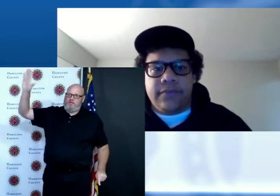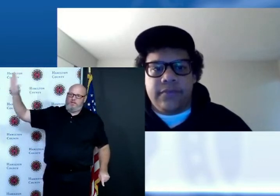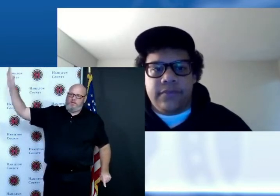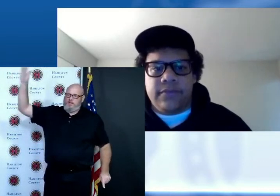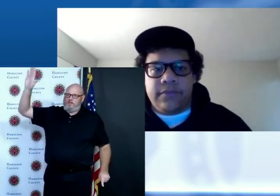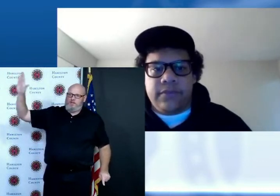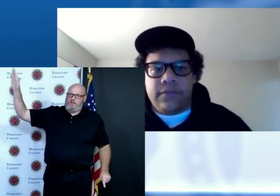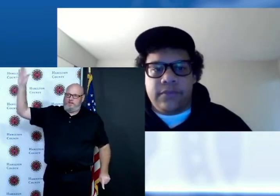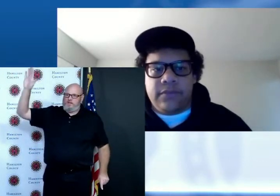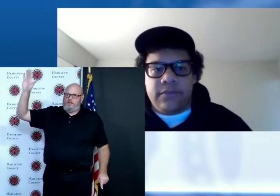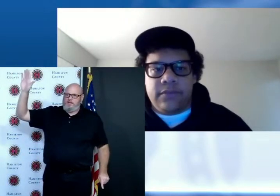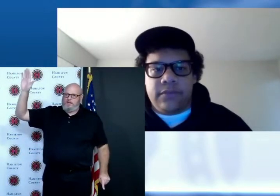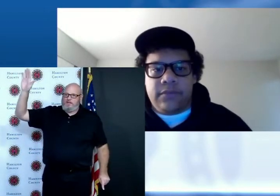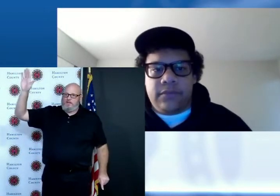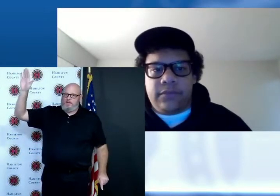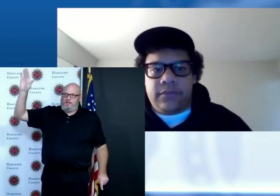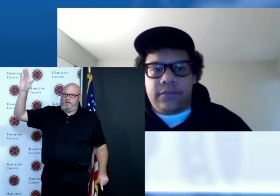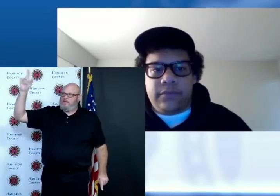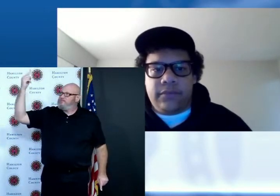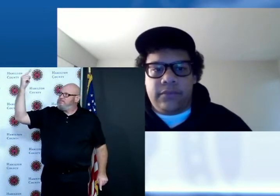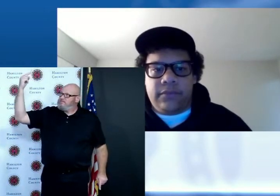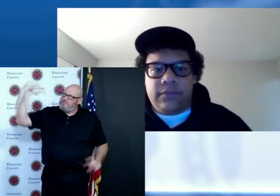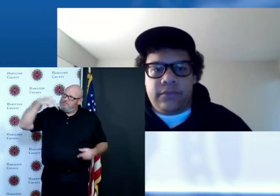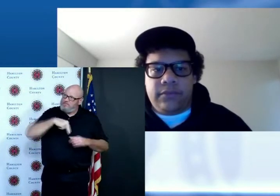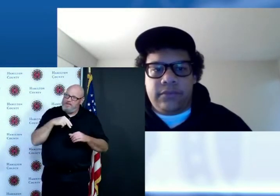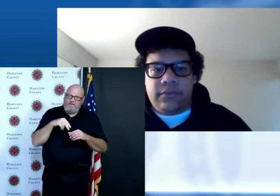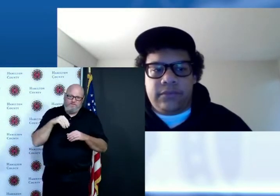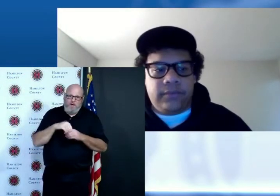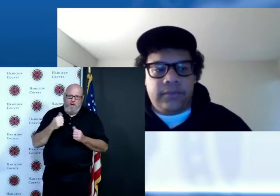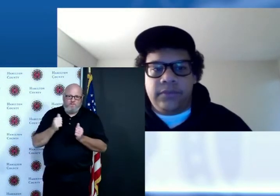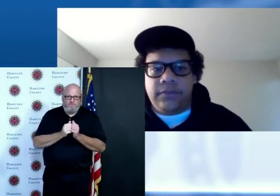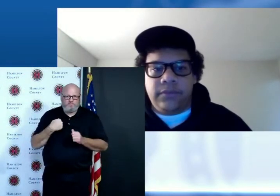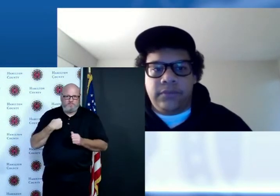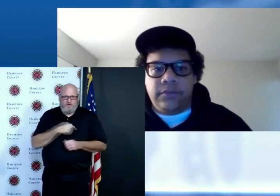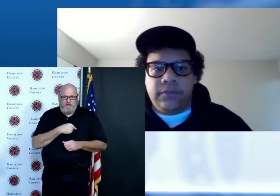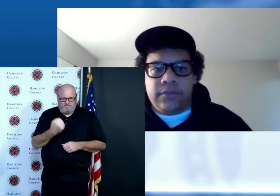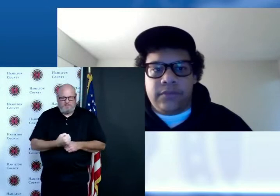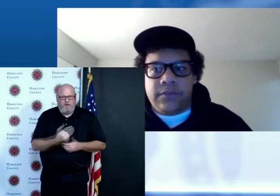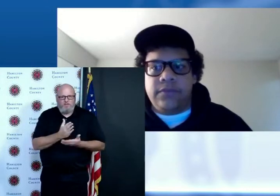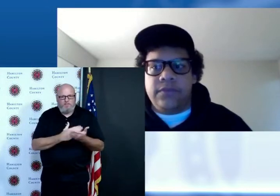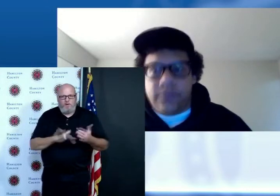the task force allows us I think we're one of the only I don't know I haven't heard of any other